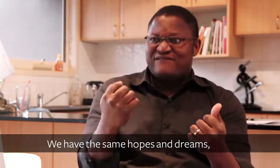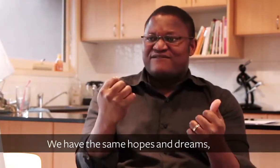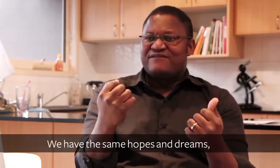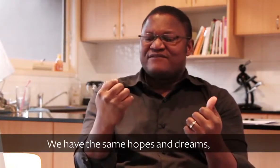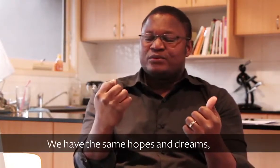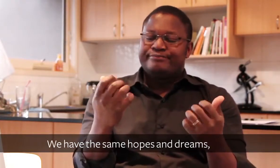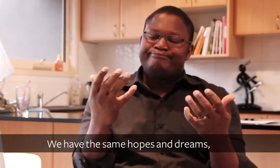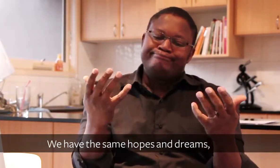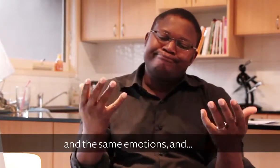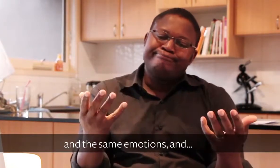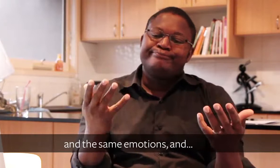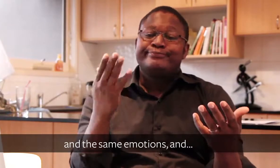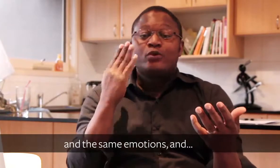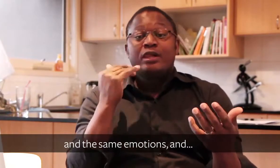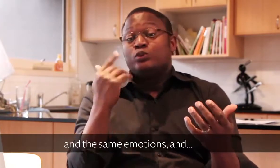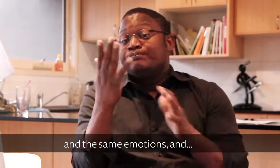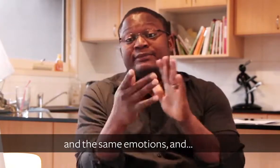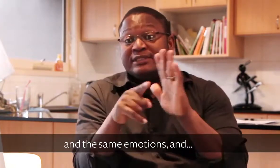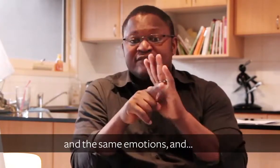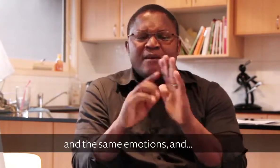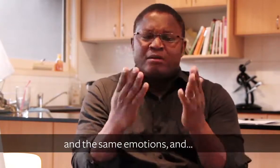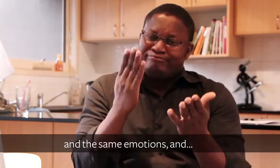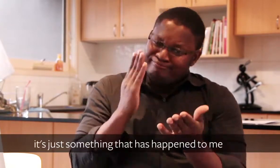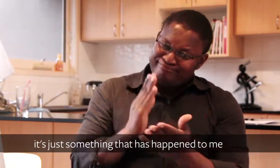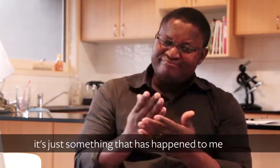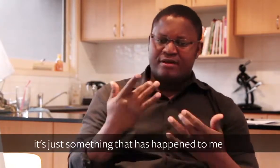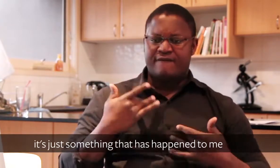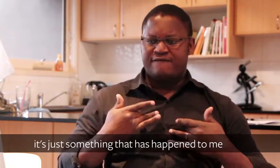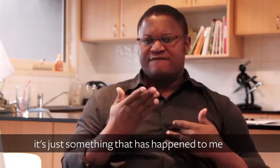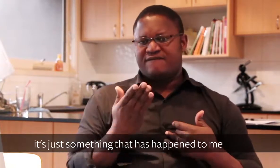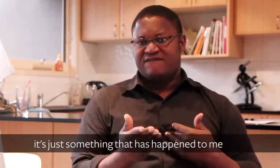and dreams, and the same emotions, and it's just something that has happened to